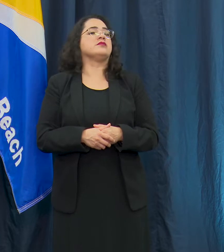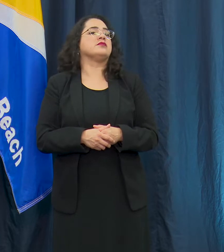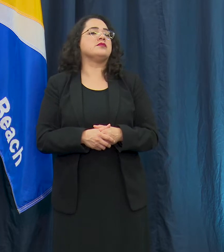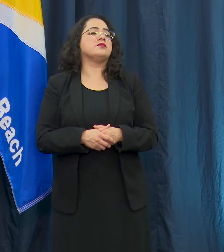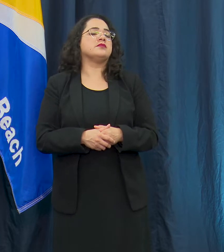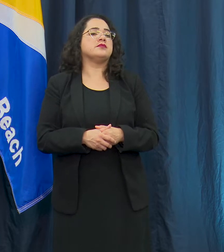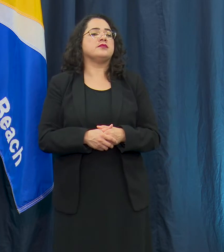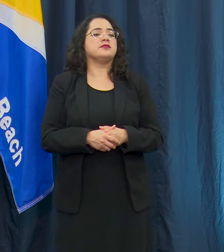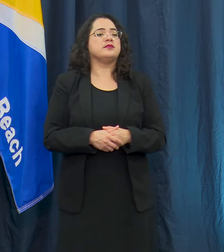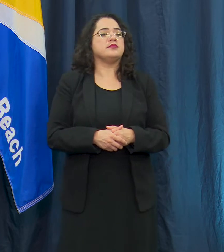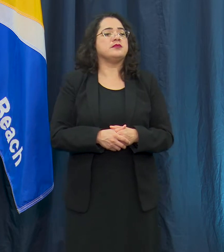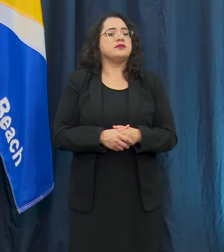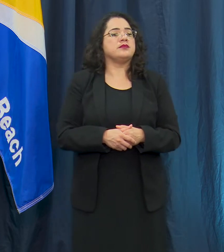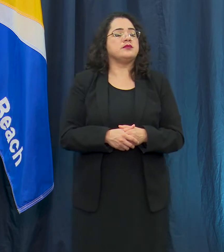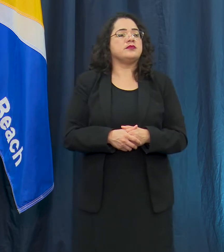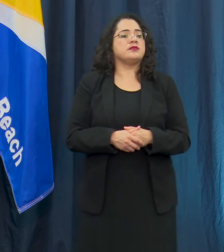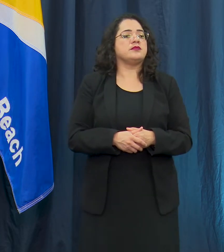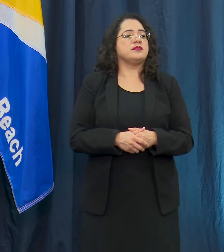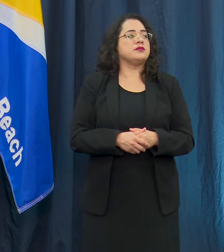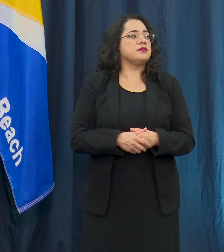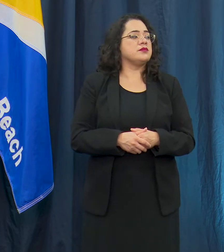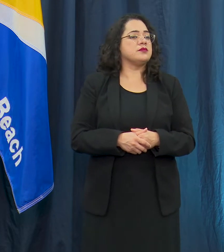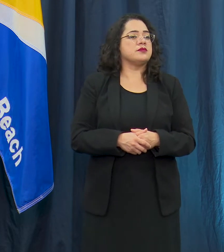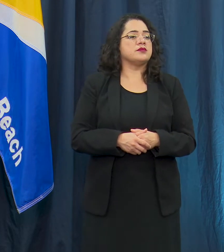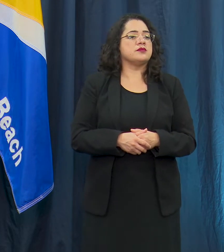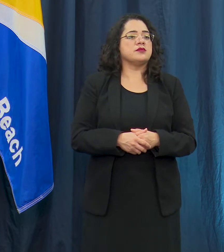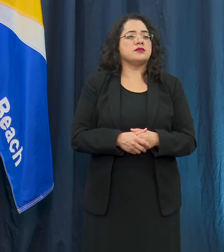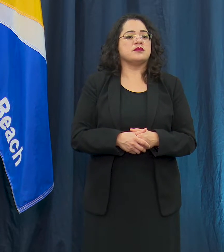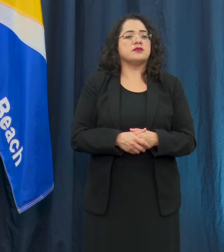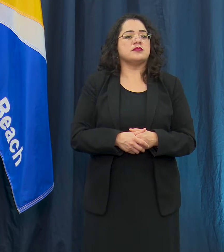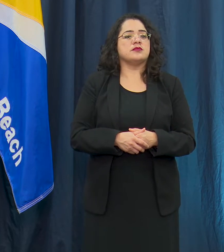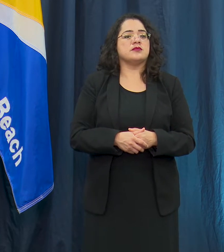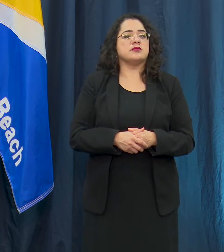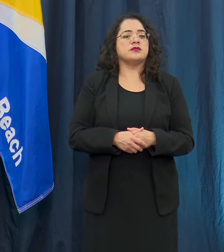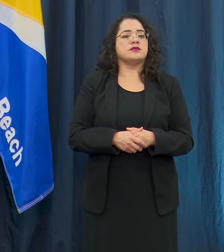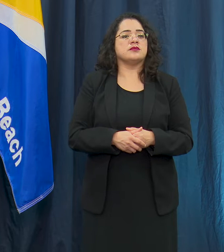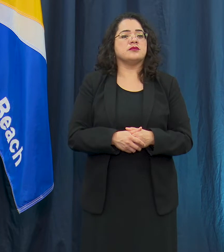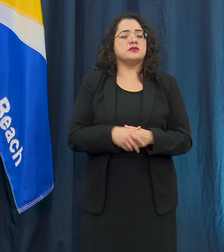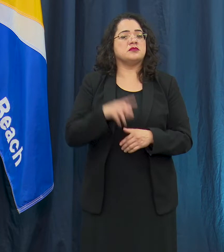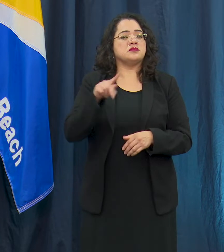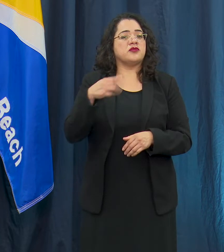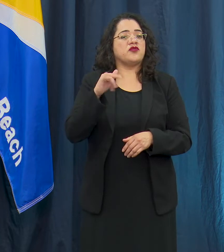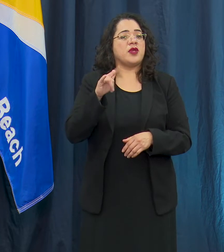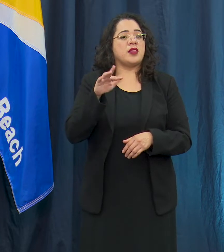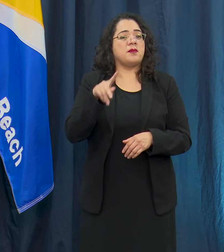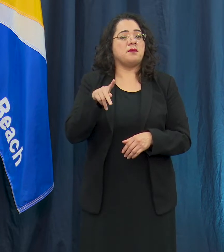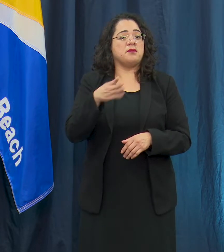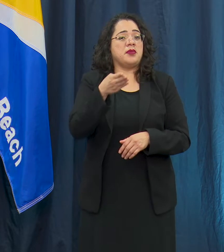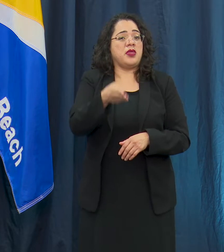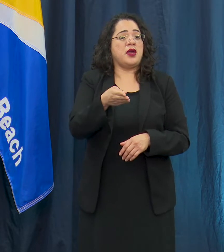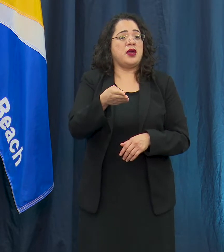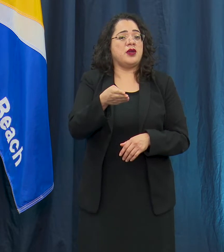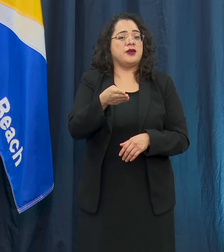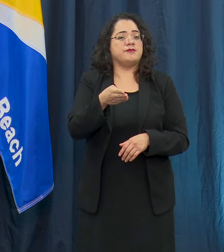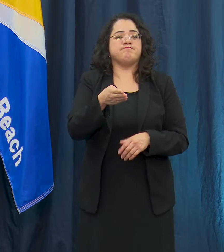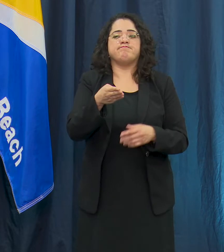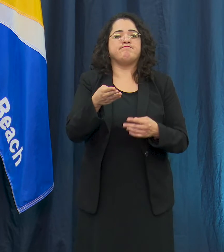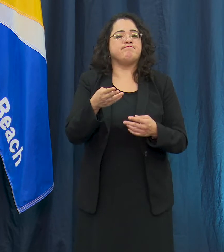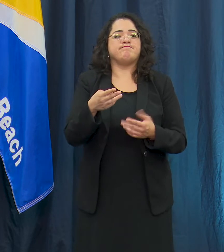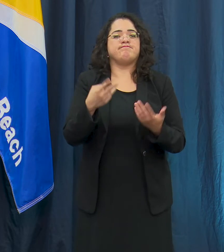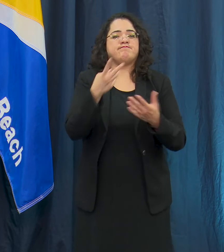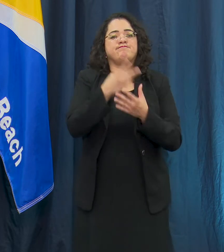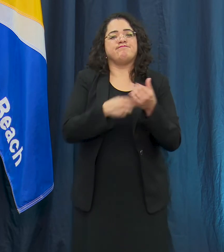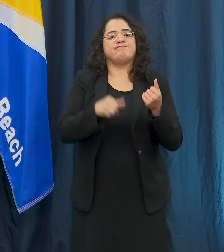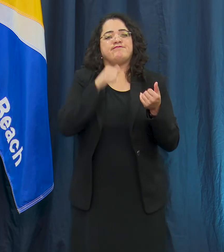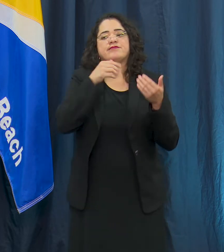Let's see Phillip are you there? Let's move on, we will take their